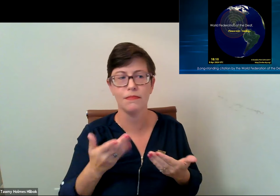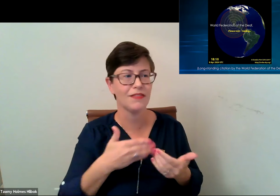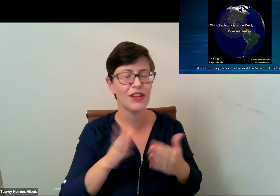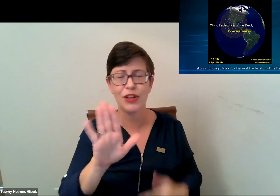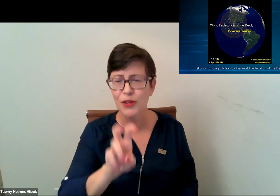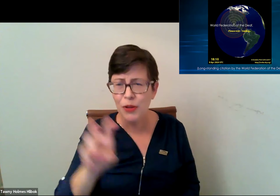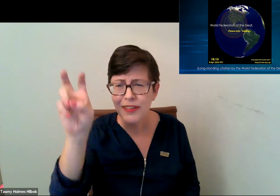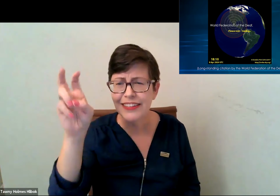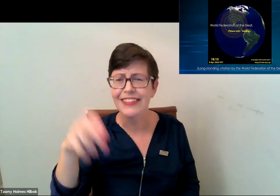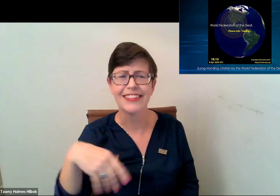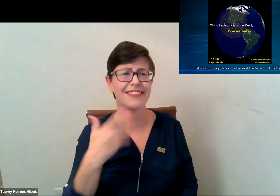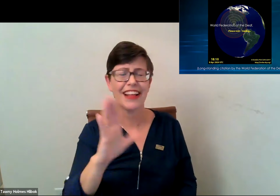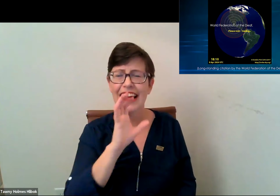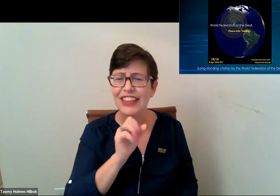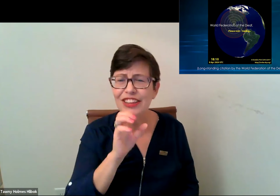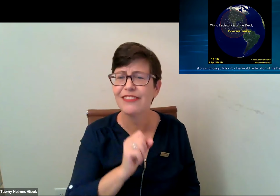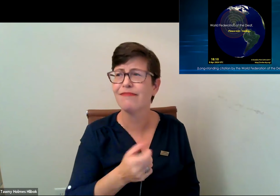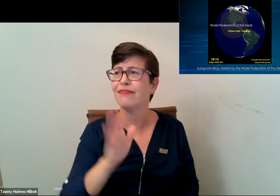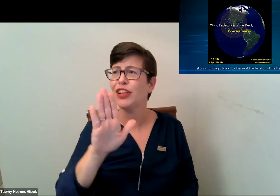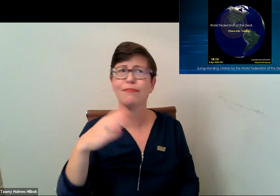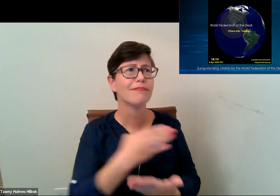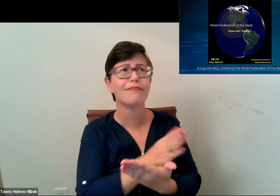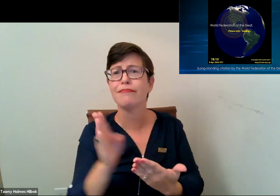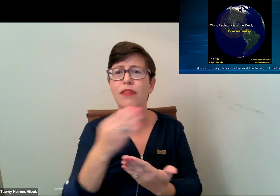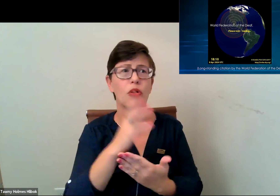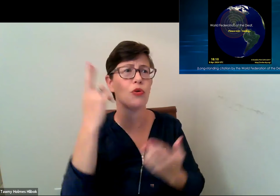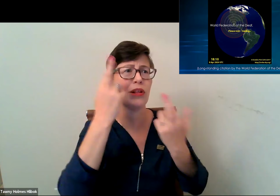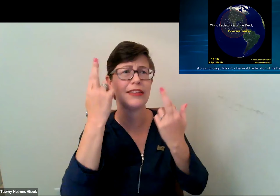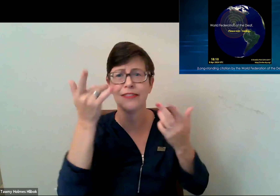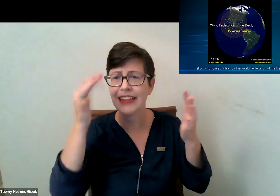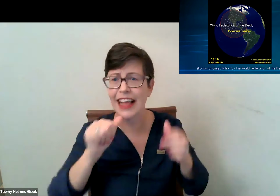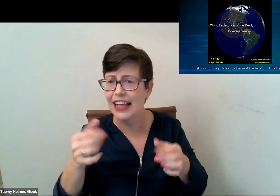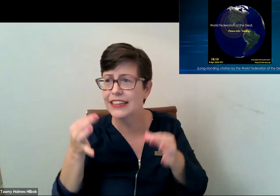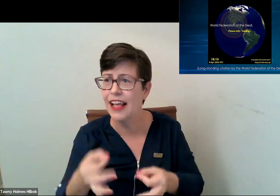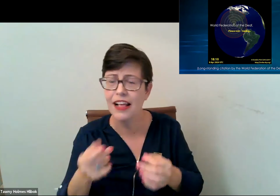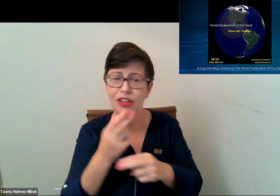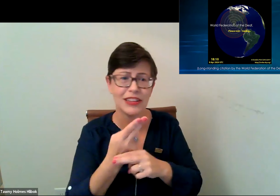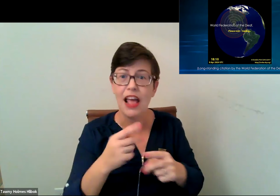we always welcome them regardless of age where they're from where they are in their journey.